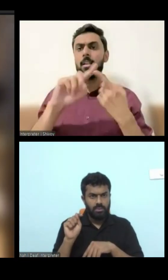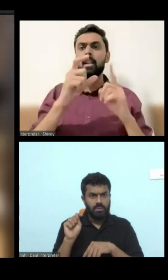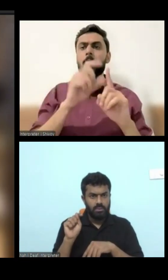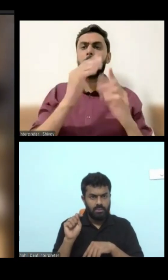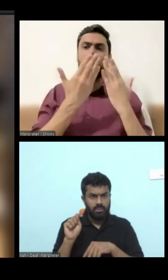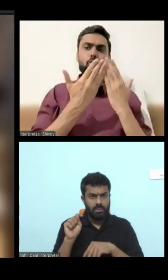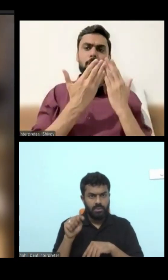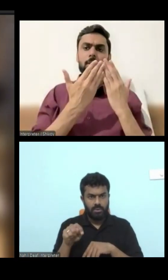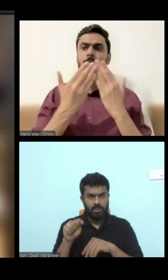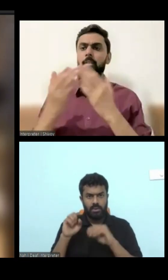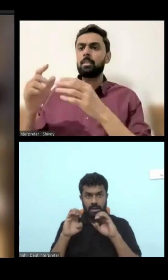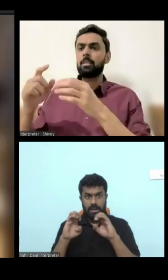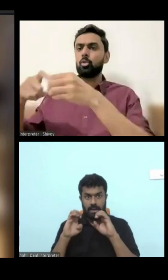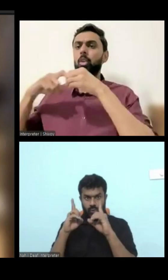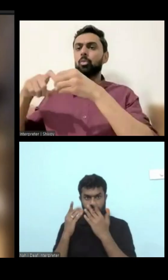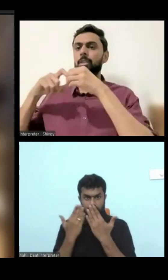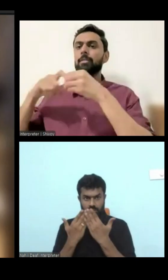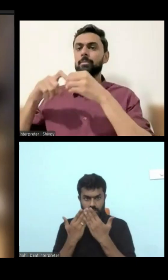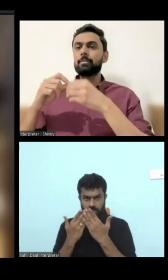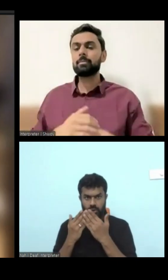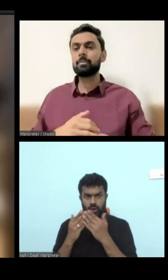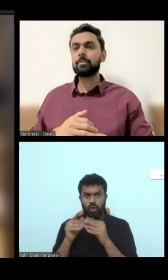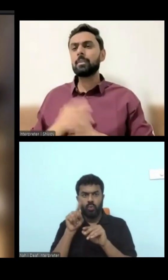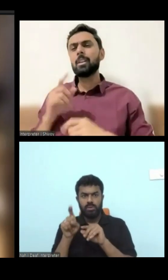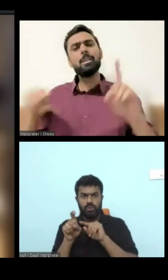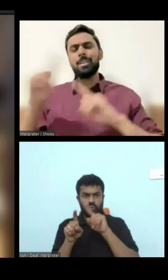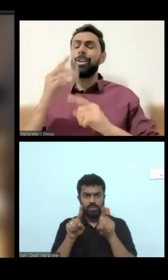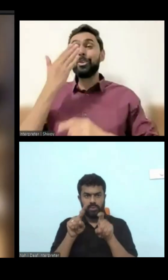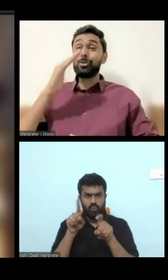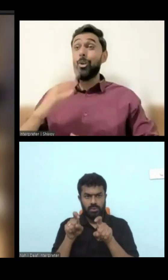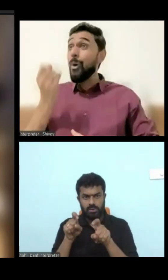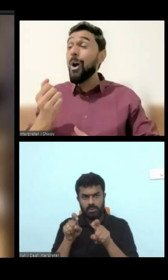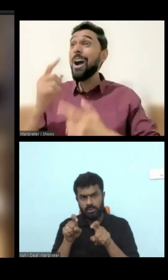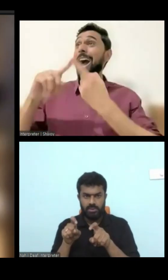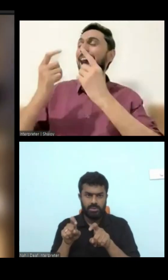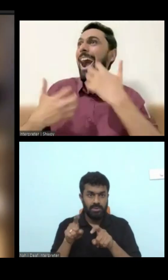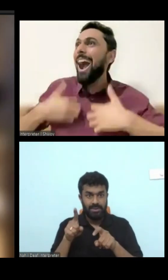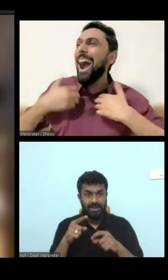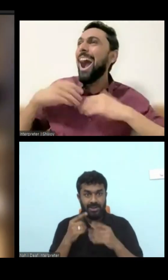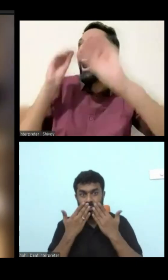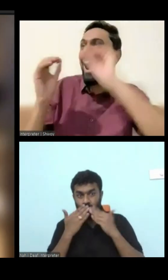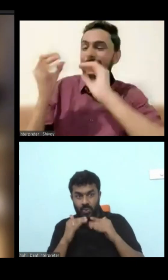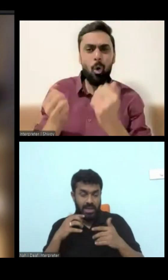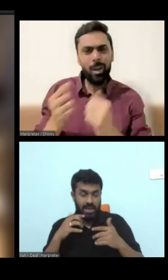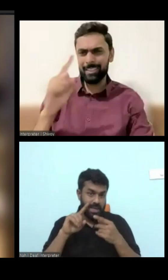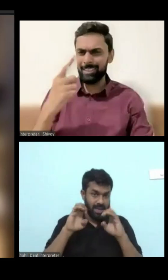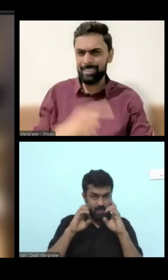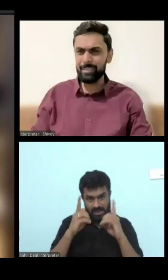Because the student, whether a child or an adult, wants to enjoy education. If it is enjoyable, the student may even overcome the challenge.